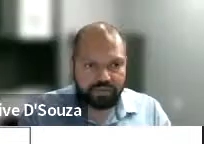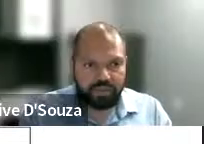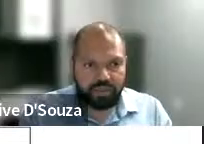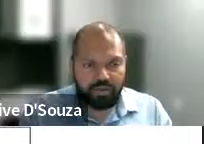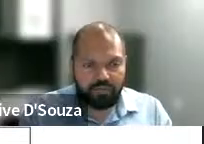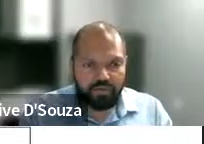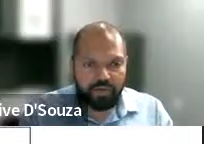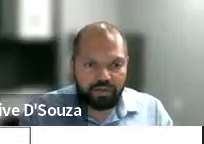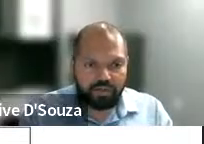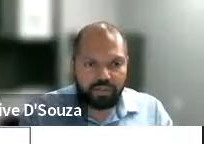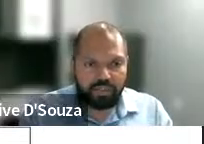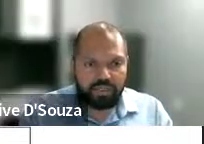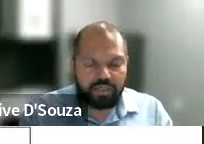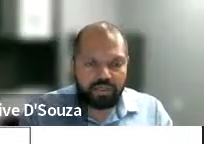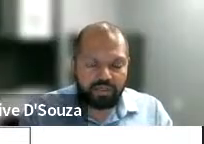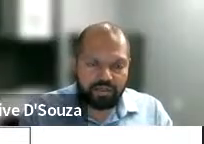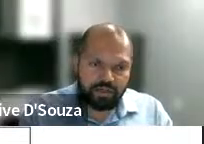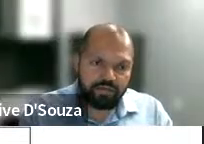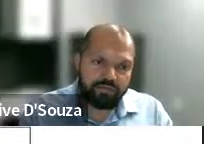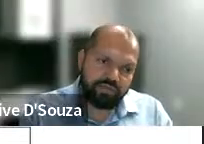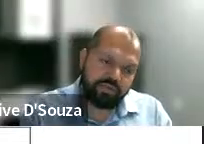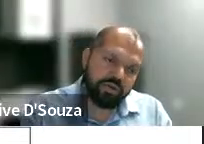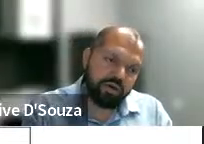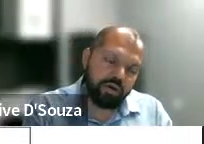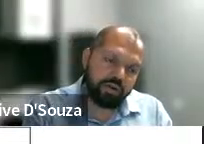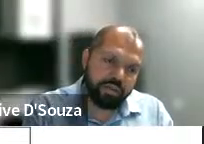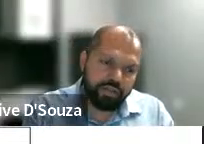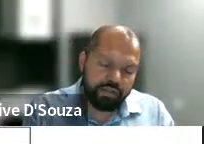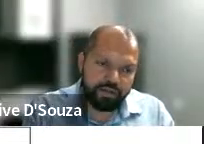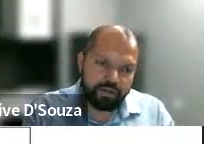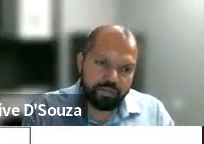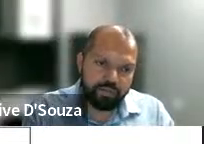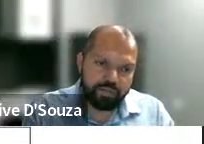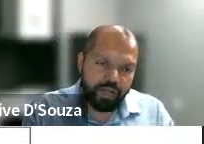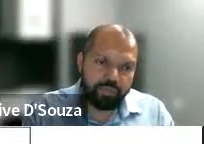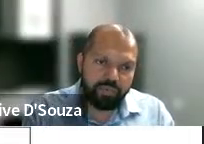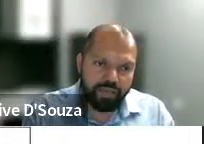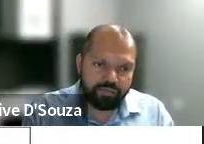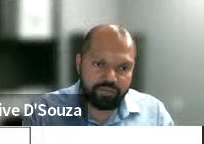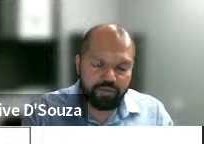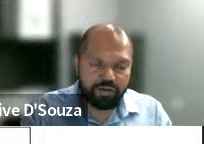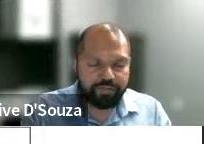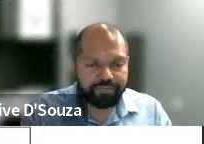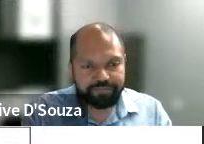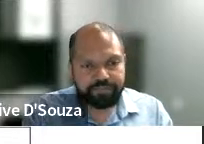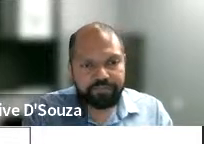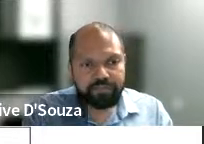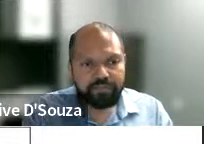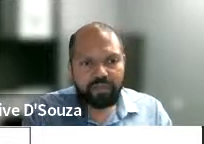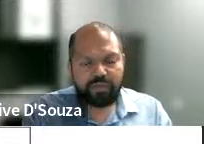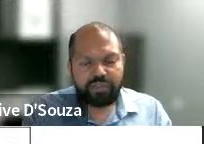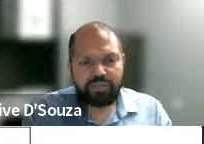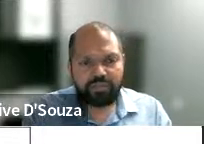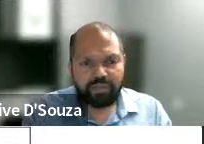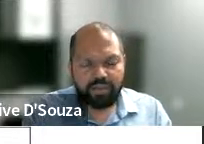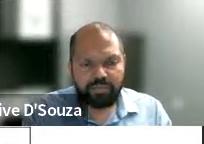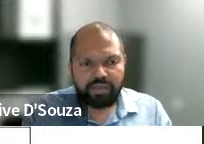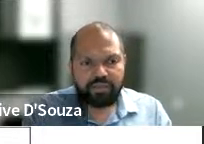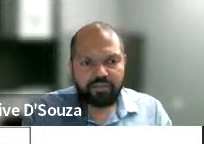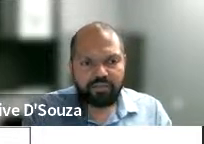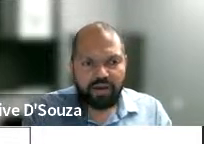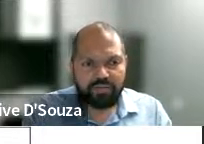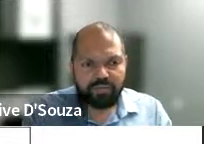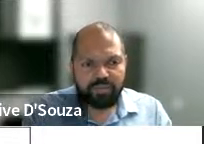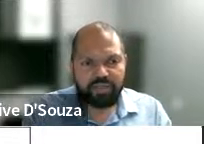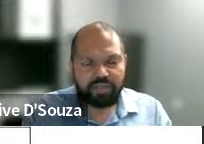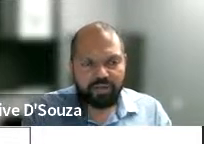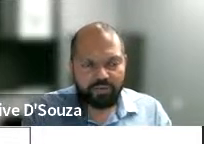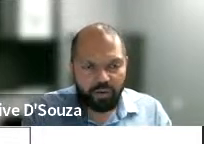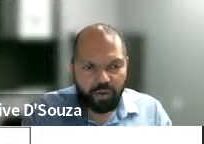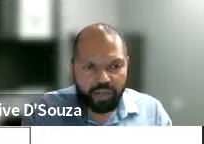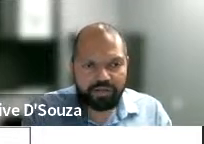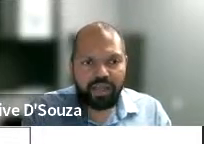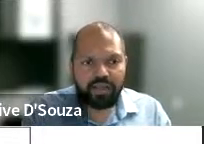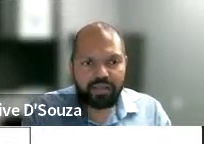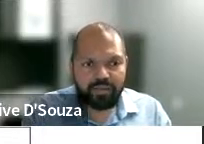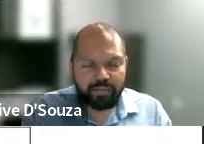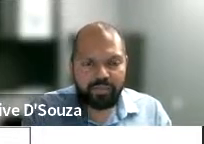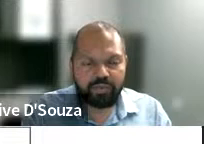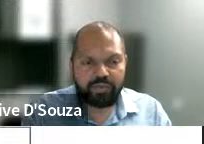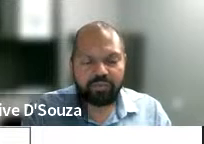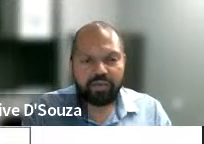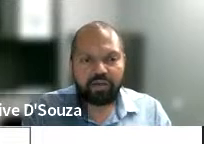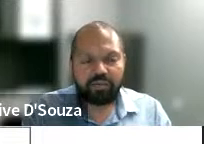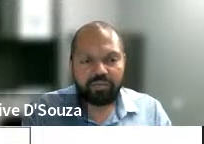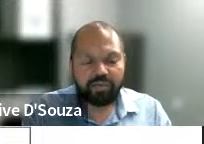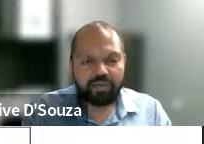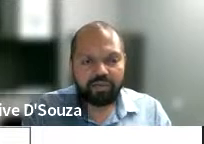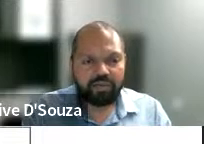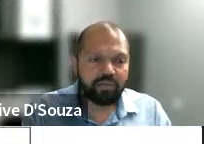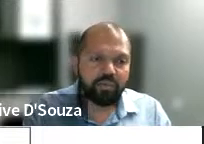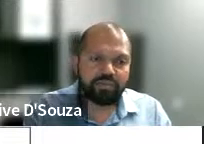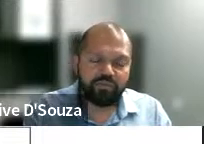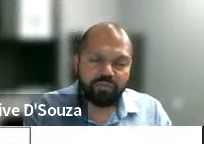We have got the curve on the top left corner, which is comprising of 100% -- entirely composed